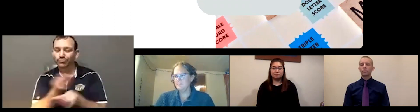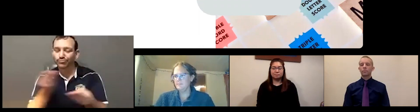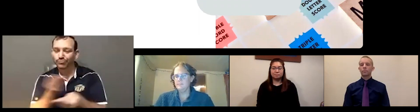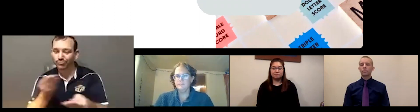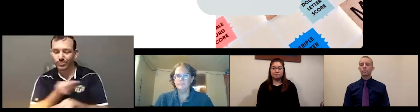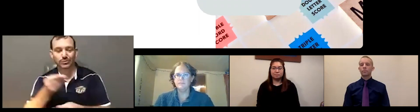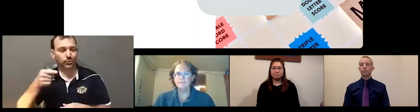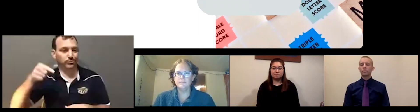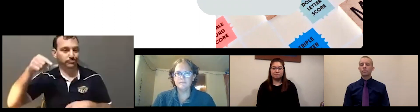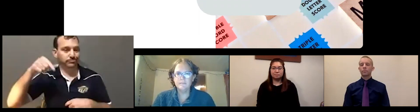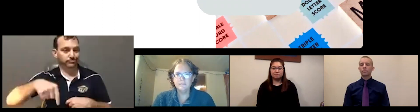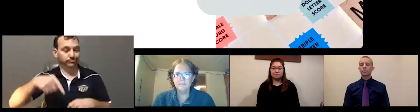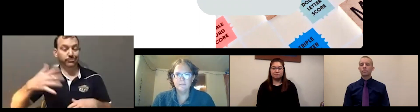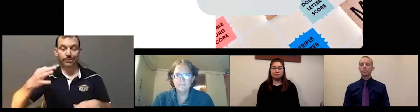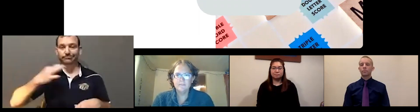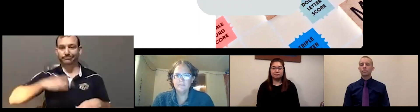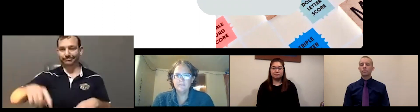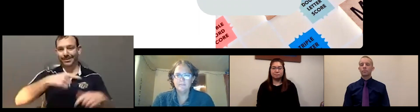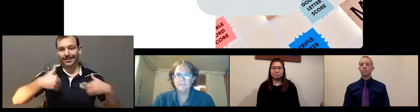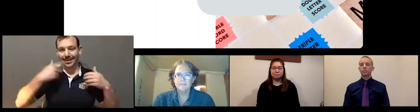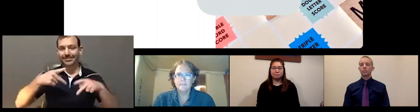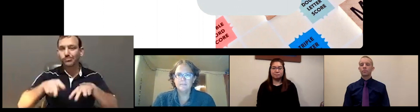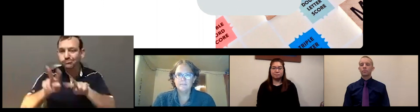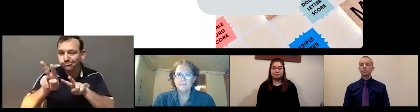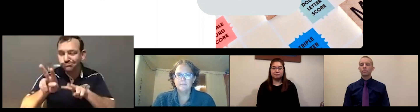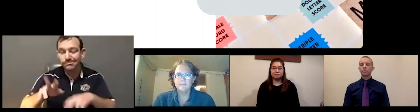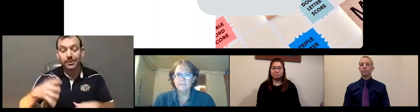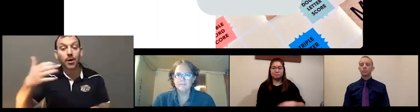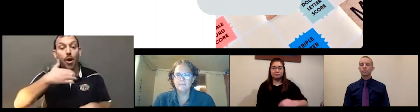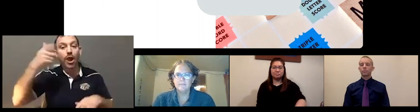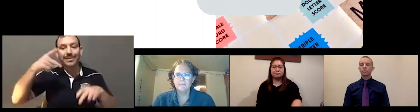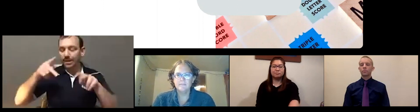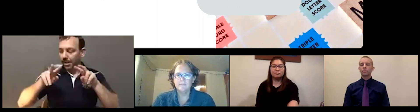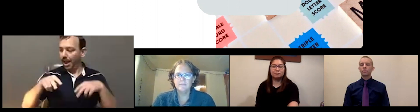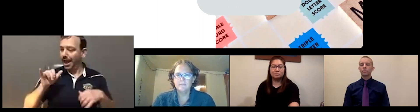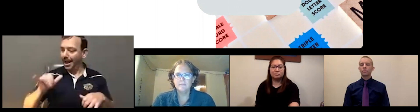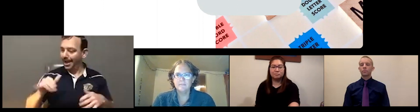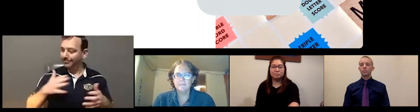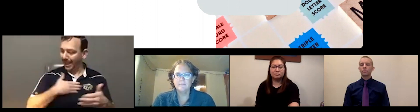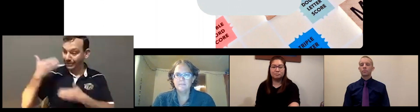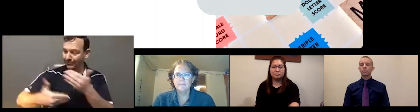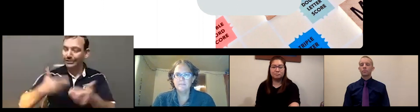that we share information between the age groups of people, and it benefits young people, to have role models to look up to.